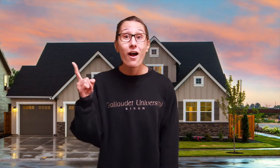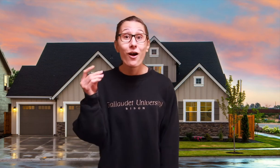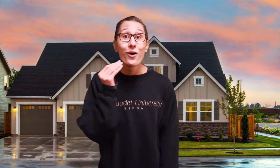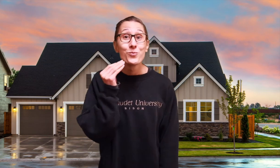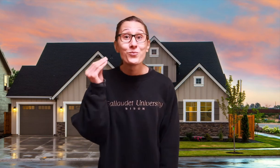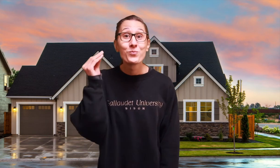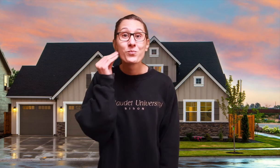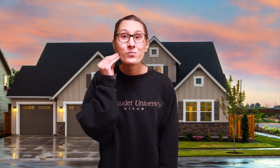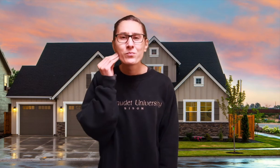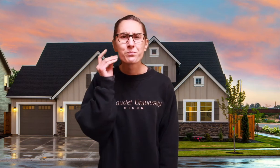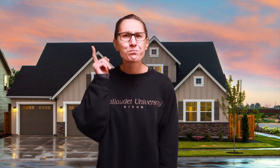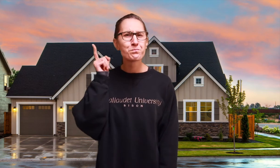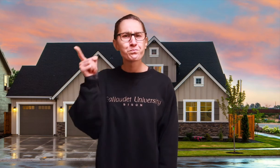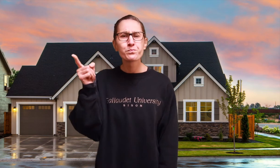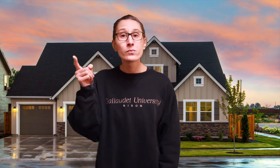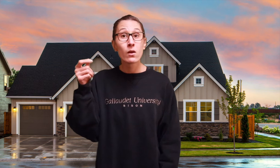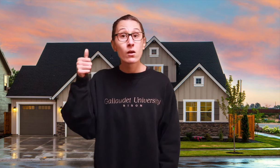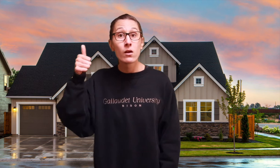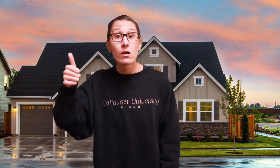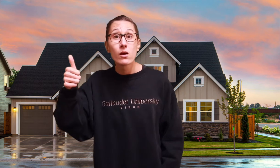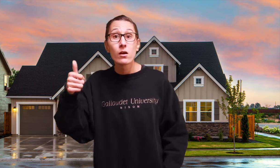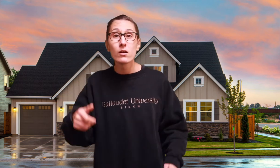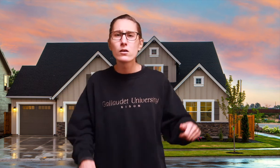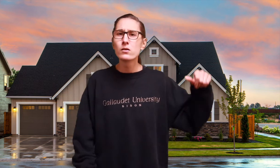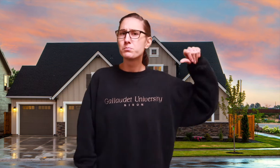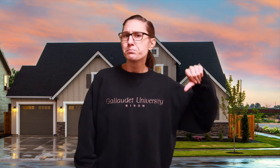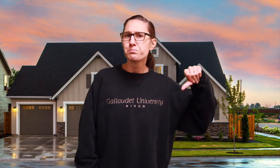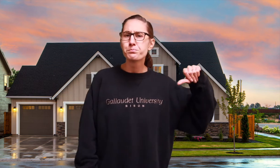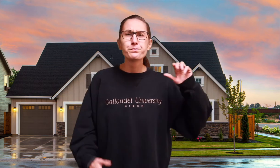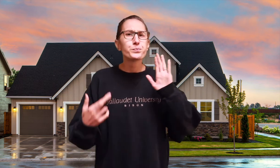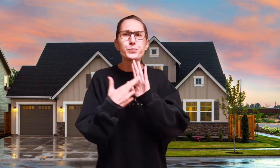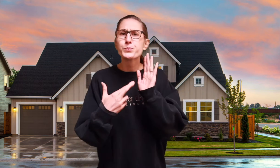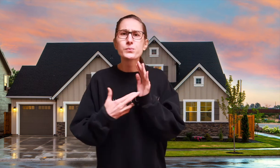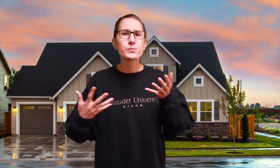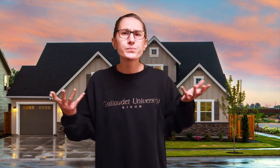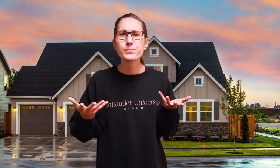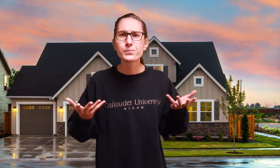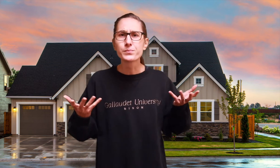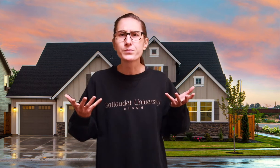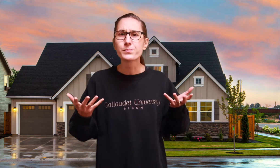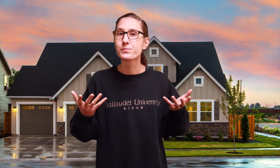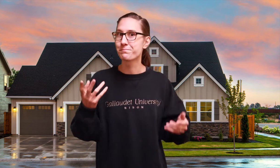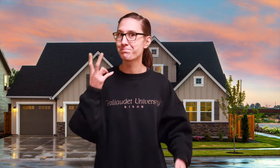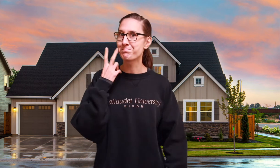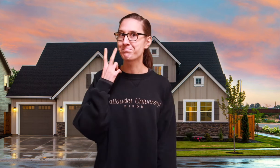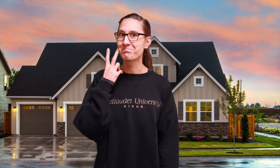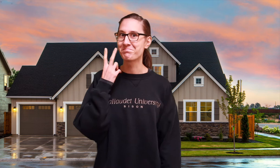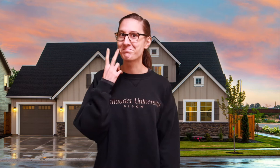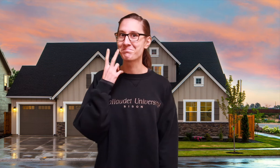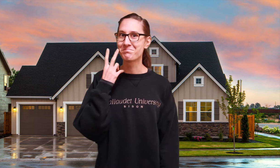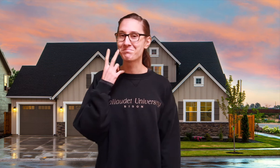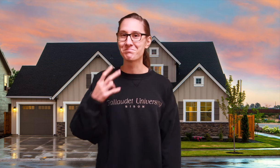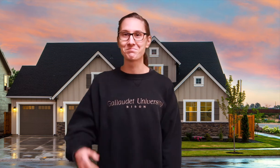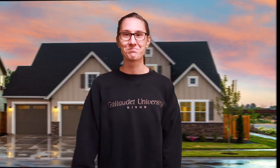Home! What kind of rules do we have there? Let's see!